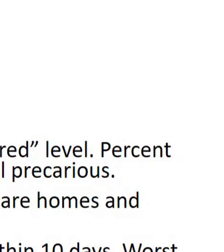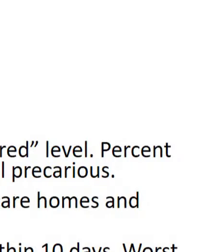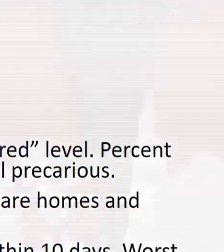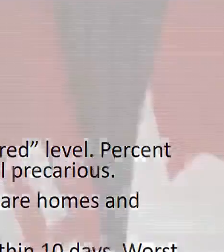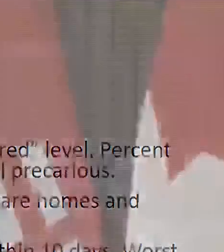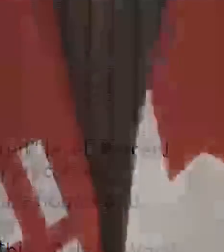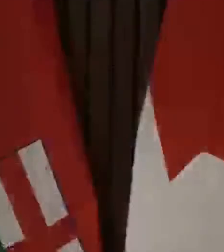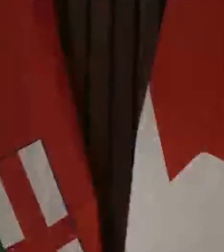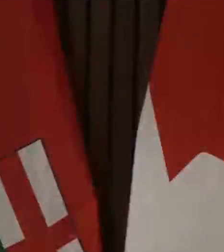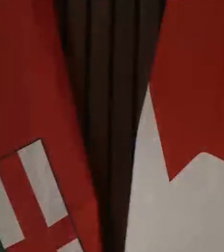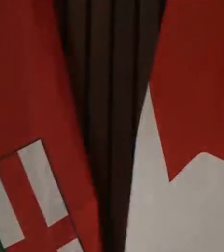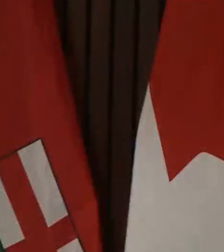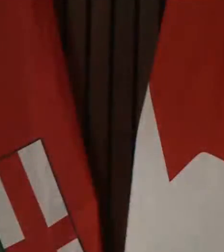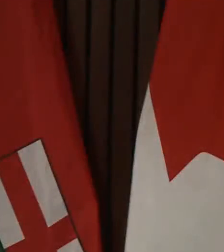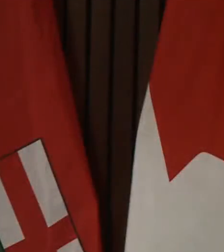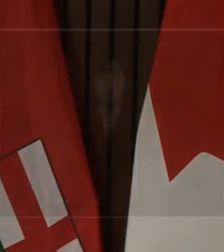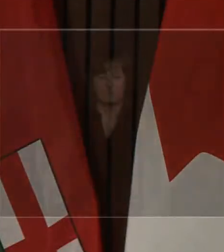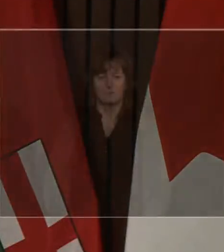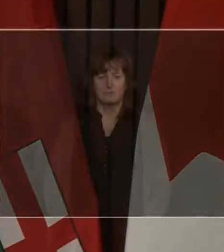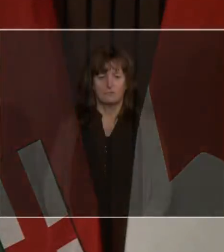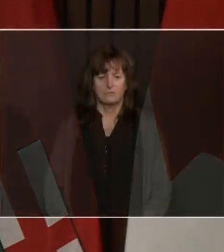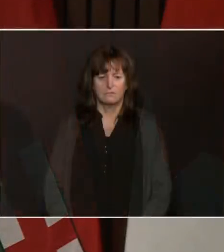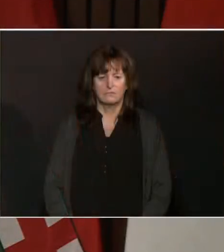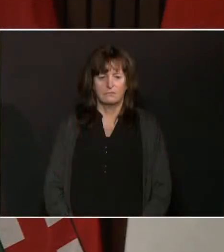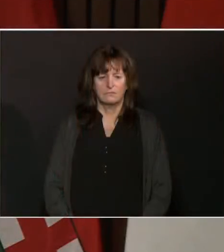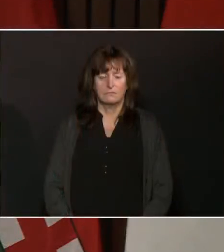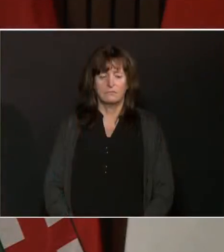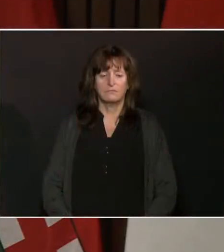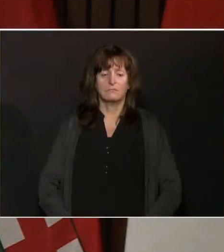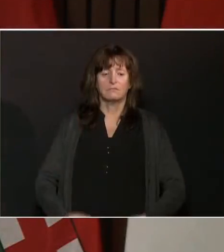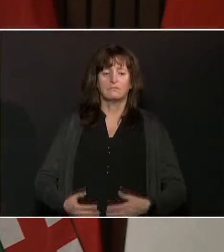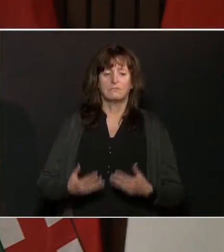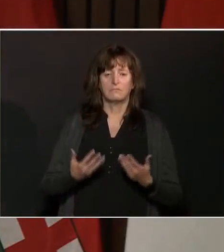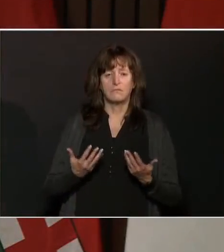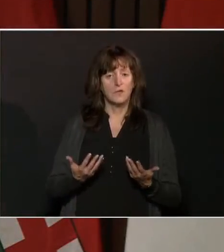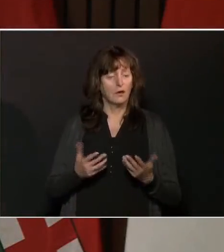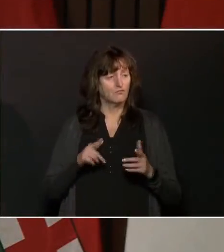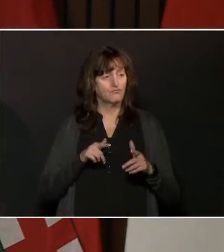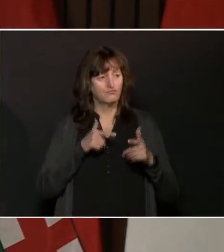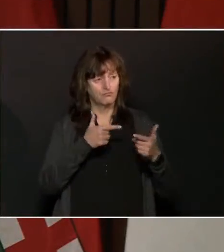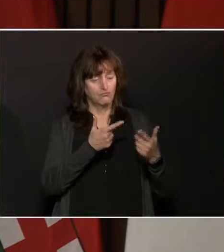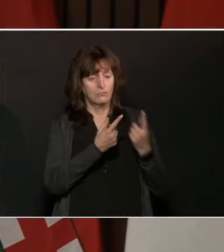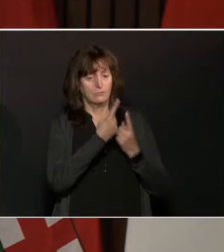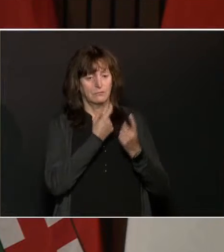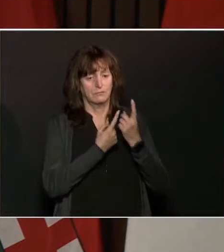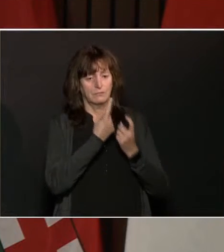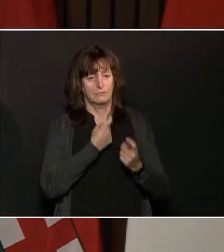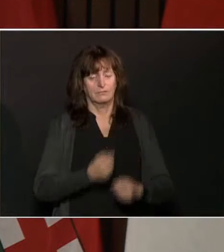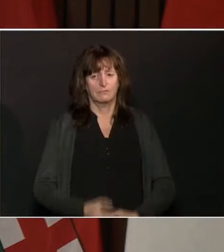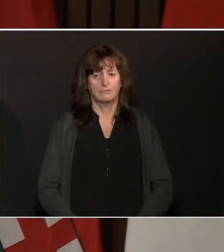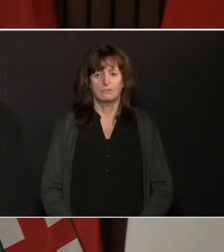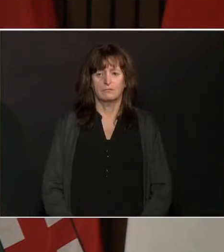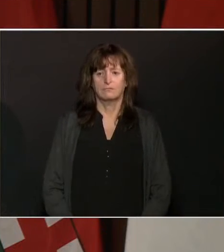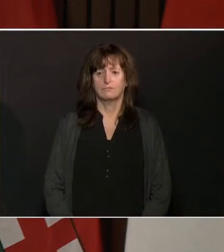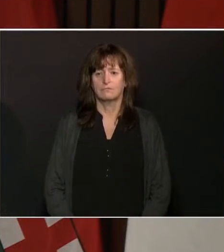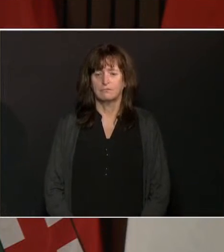SEE A DECLINE IN ACCESS TO EMERGENCY ROOM SEE A DECLINE IN ACCESS TO EMERGENCY ROOM CARE SEE A DECLINE IN ACCESS TO EMERGENCY ROOM SEE A DECLINE IN ACCESS TO EMERGENCY ROOM CARE. WHICH EMERGENCY ROOM CARE. WHICH INCLUDES EMERGENCY ROOM CARE. WHICH INCLUDES NOT EMERGENCY ROOM CARE. WHICH INCLUDES NOT ONLY EMERGENCY ROOM CARE. WHICH INCLUDES NOT ONLY SORT